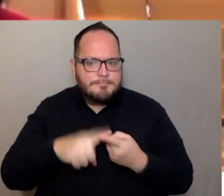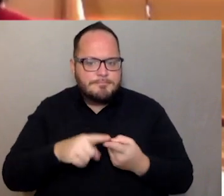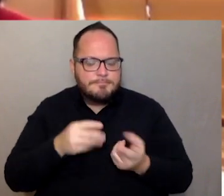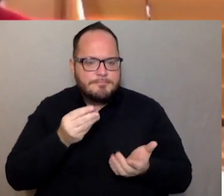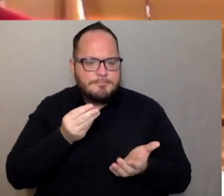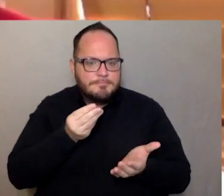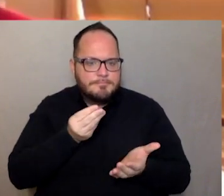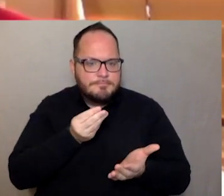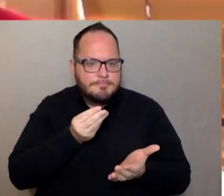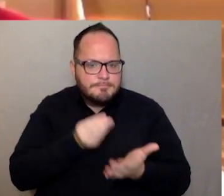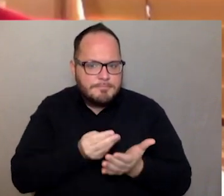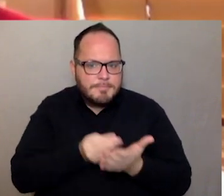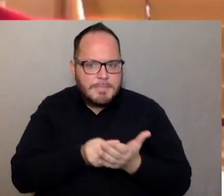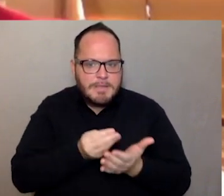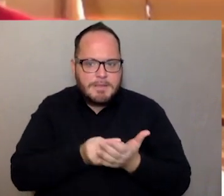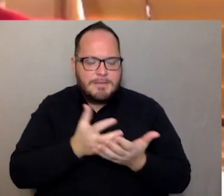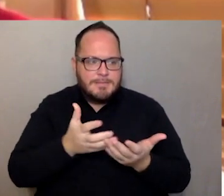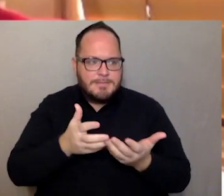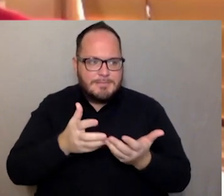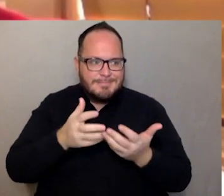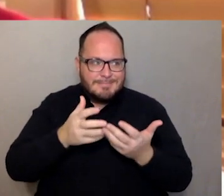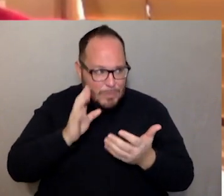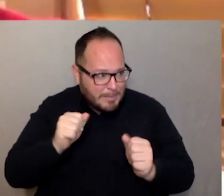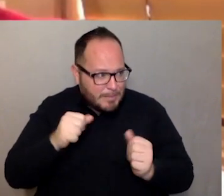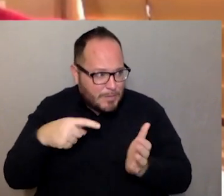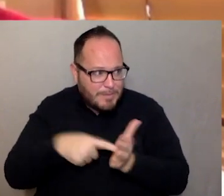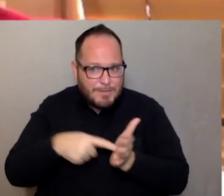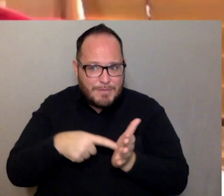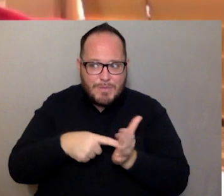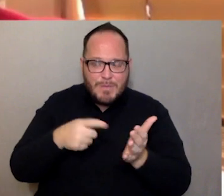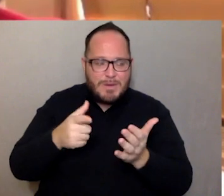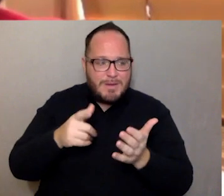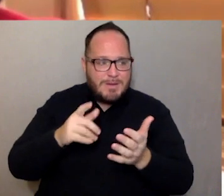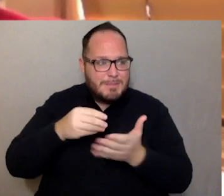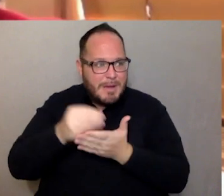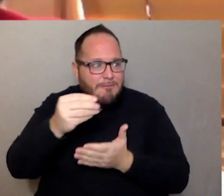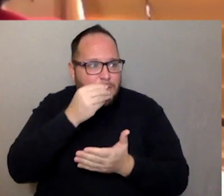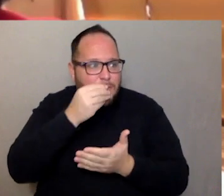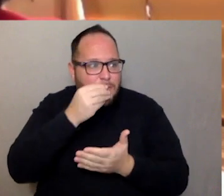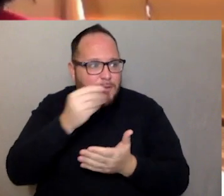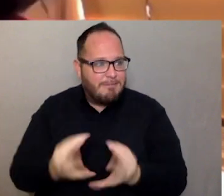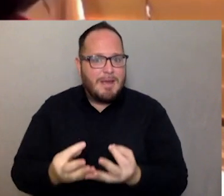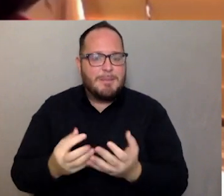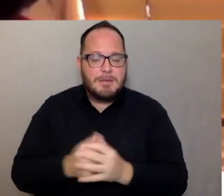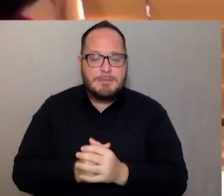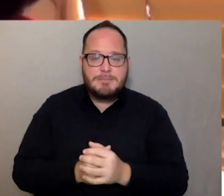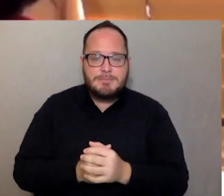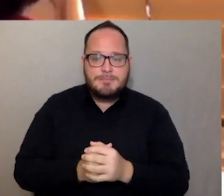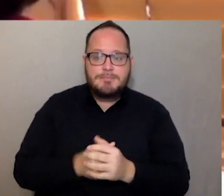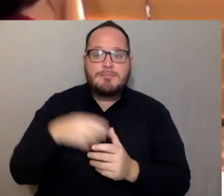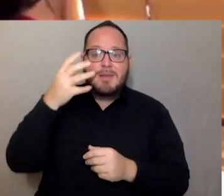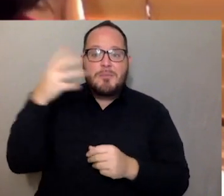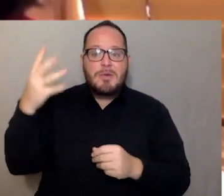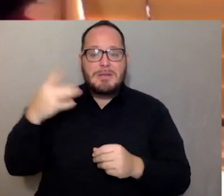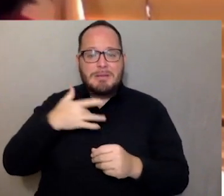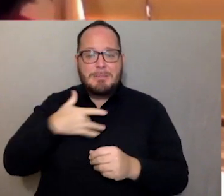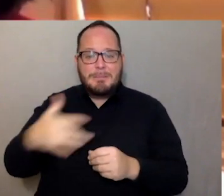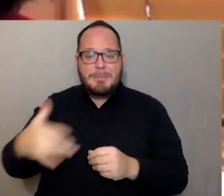MULTIGENERATIONAL HOMES, SO EVEN IF SOMEONE DOES GET SICK, THEY'RE NOT ABLE TO ISOLATE FROM THE REST OF THE FAMILY. MANY ALSO DON'T HAVE ACCESS TO UNEMPLOYMENT INSURANCE BECAUSE